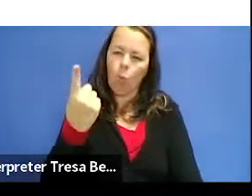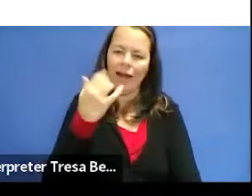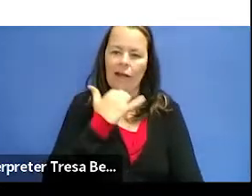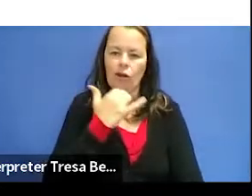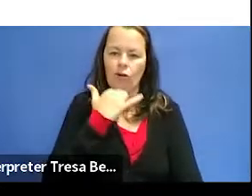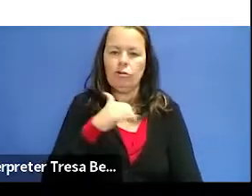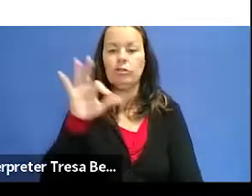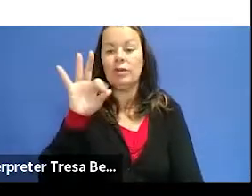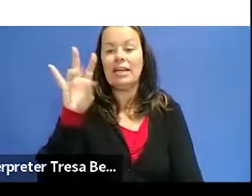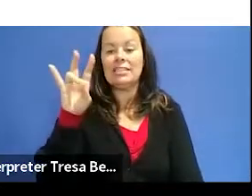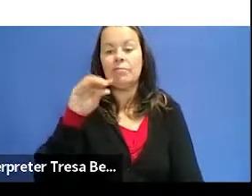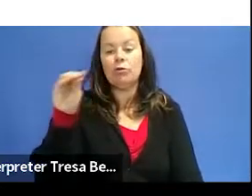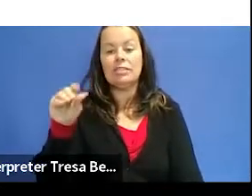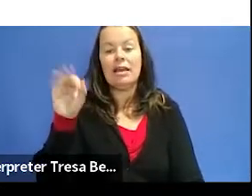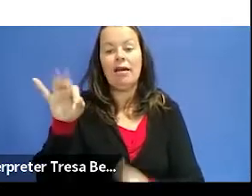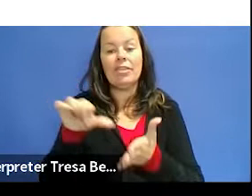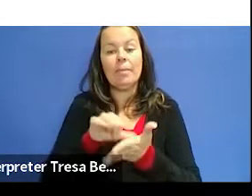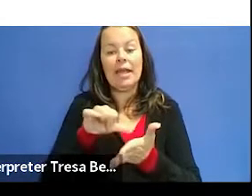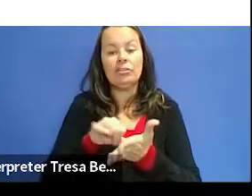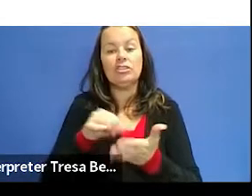So 97% of the pages contained ARIA errors.